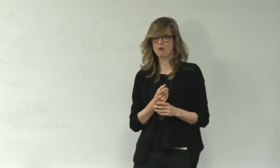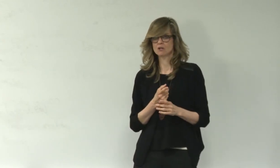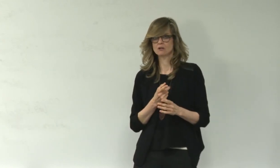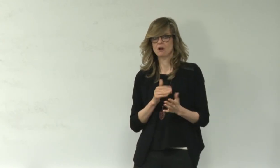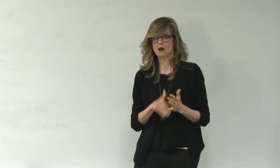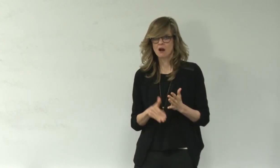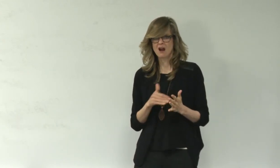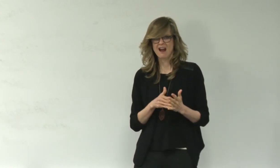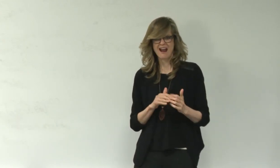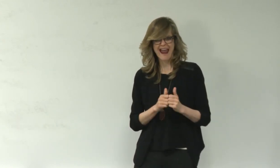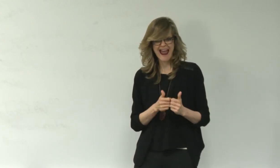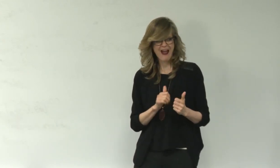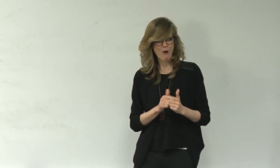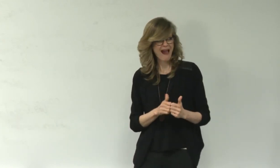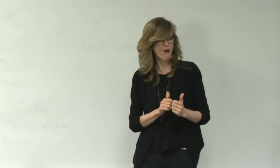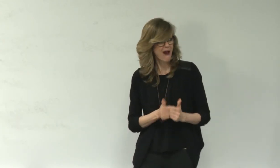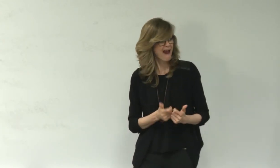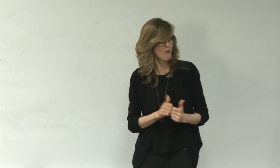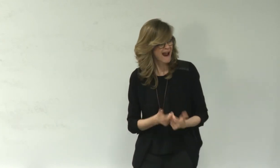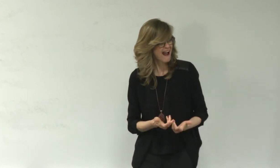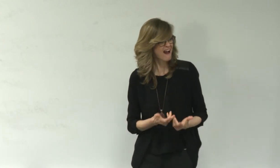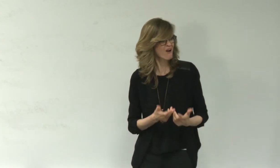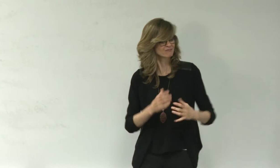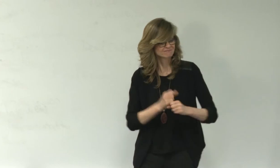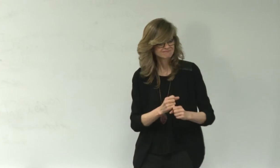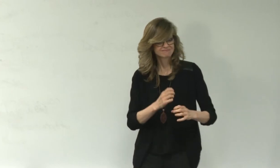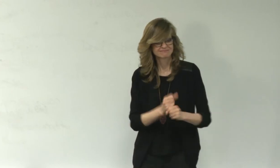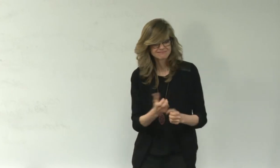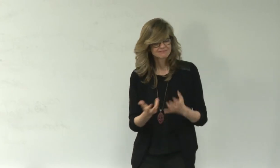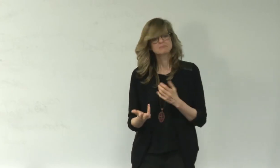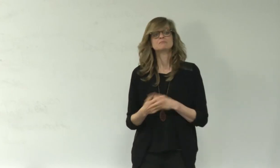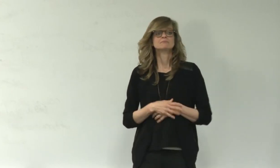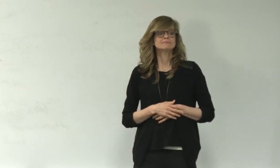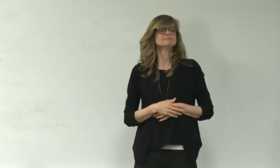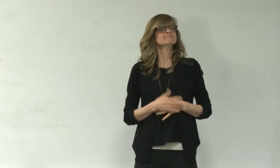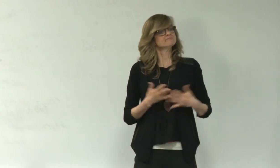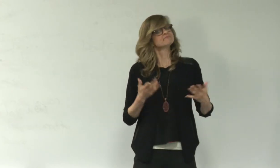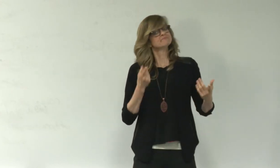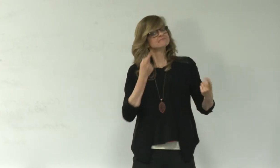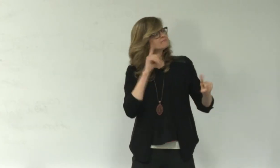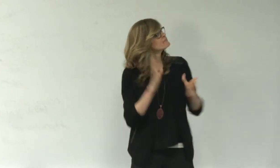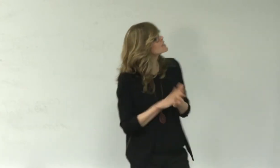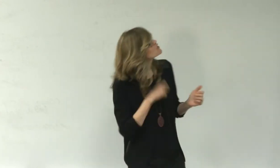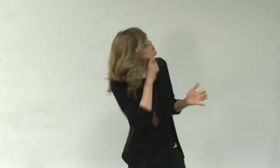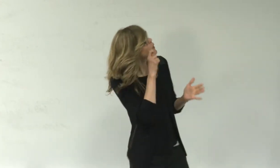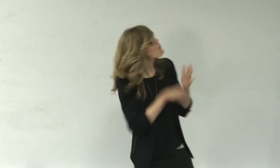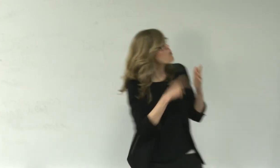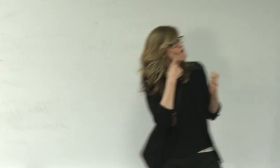THAT I DID THAT, I THOUGHT, "HOW AM I GOING TO DO THIS? HOW DO YOU SUMMARIZE AND TRANSLATE THIS INFORMATION?"